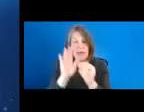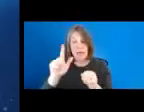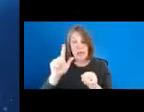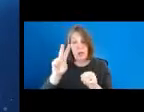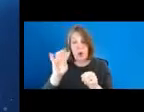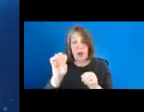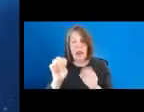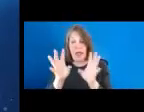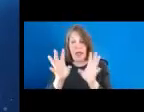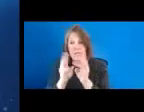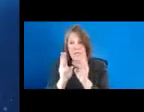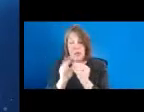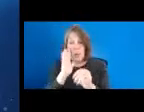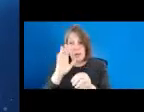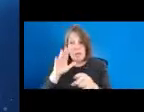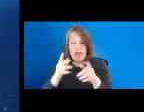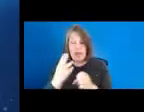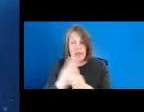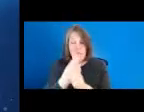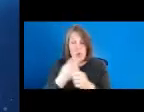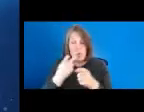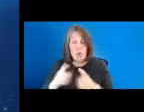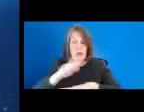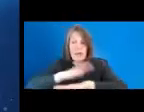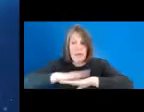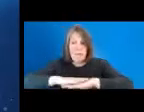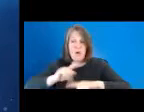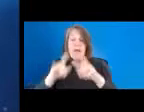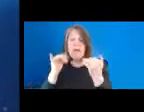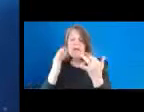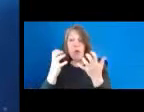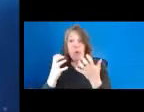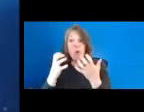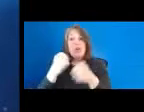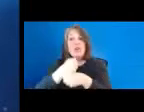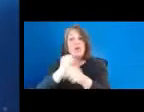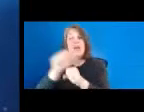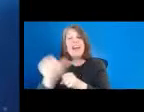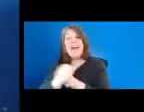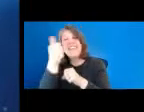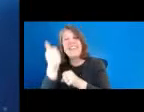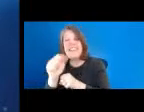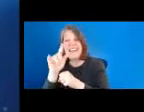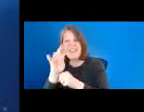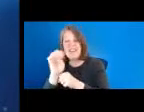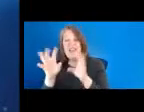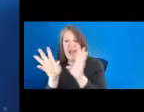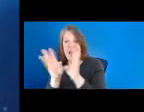16:24:39 But if you want to create another Live Meeting, this is how you would do it,